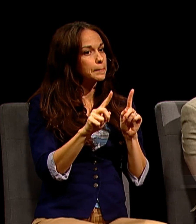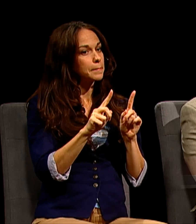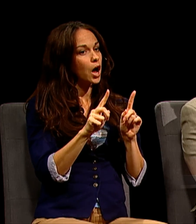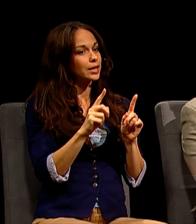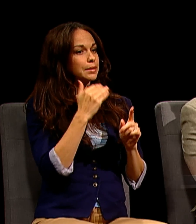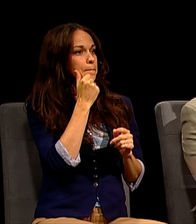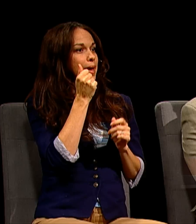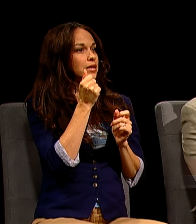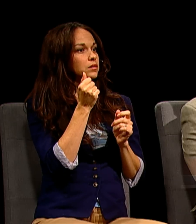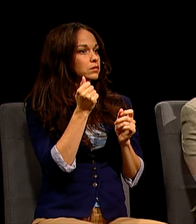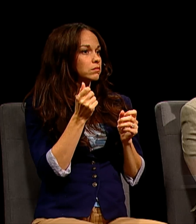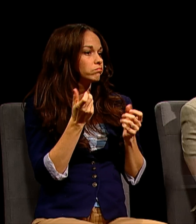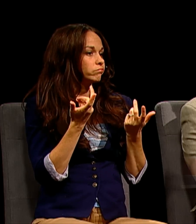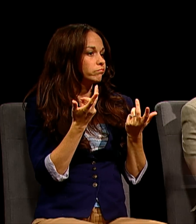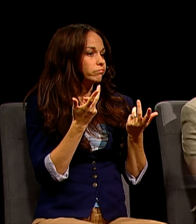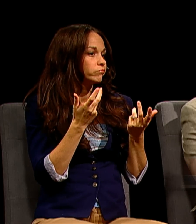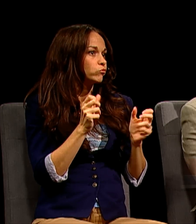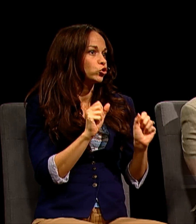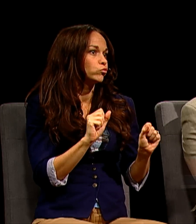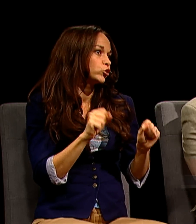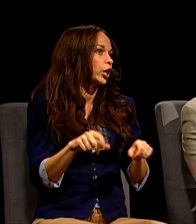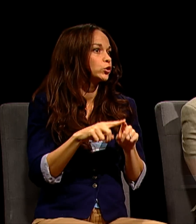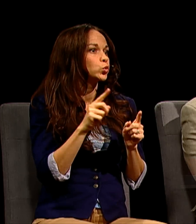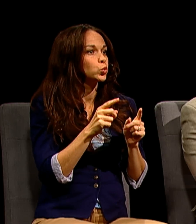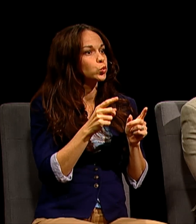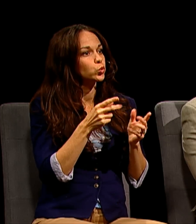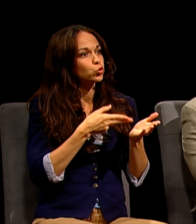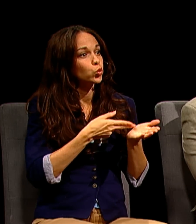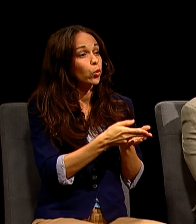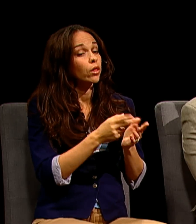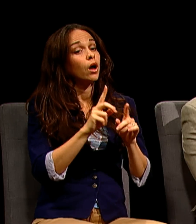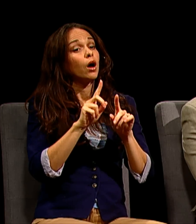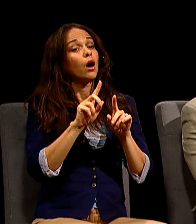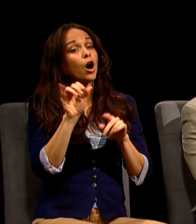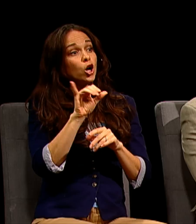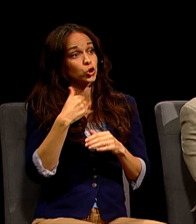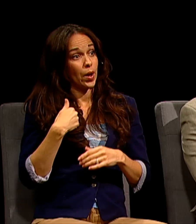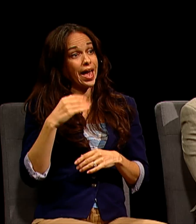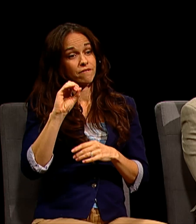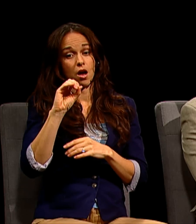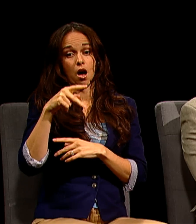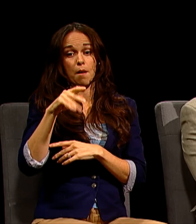We also have the opinion page and the OP-Ed page which is clearly labeled as opinion.